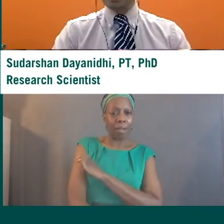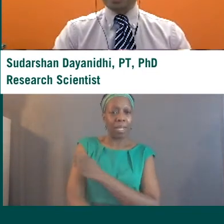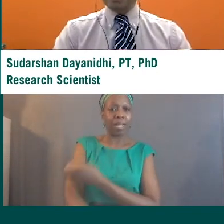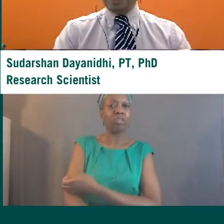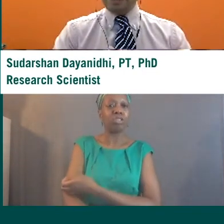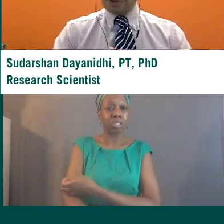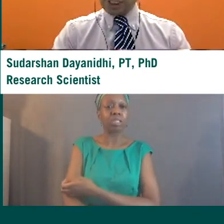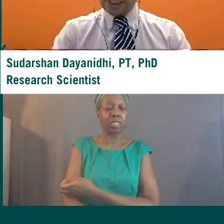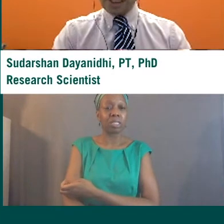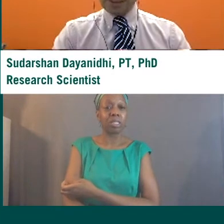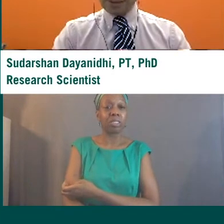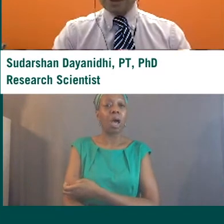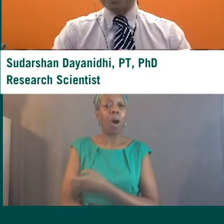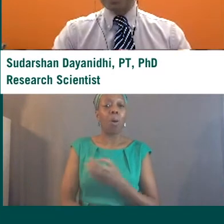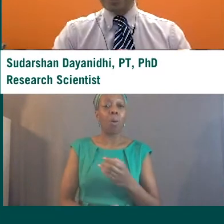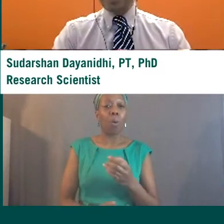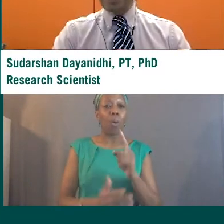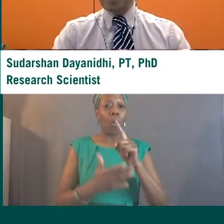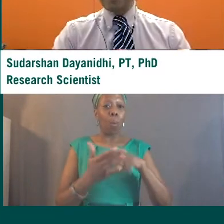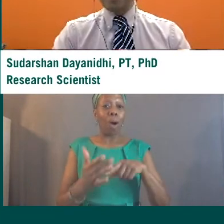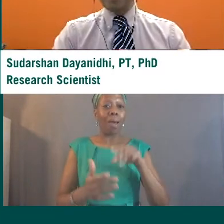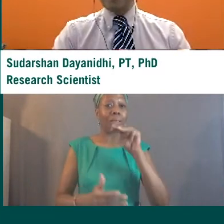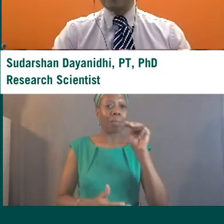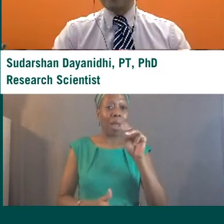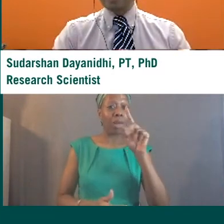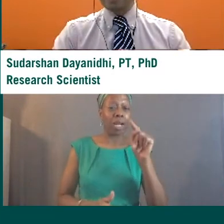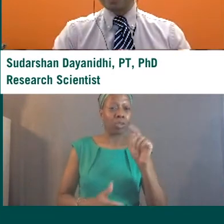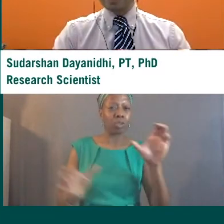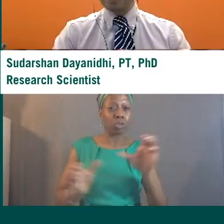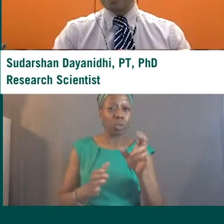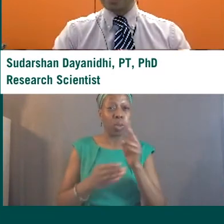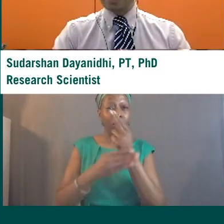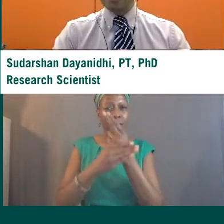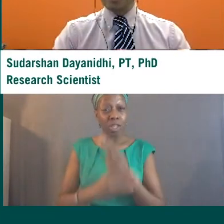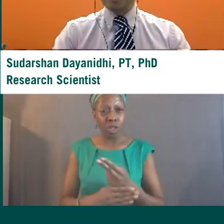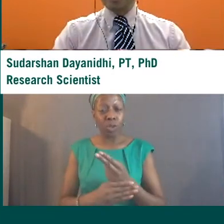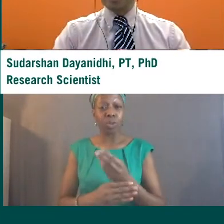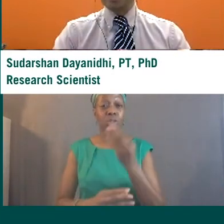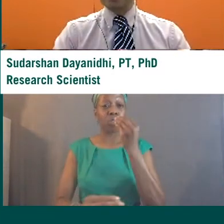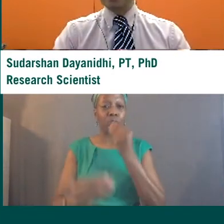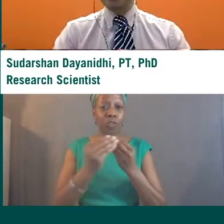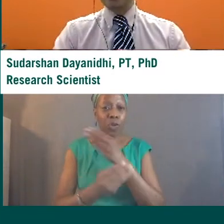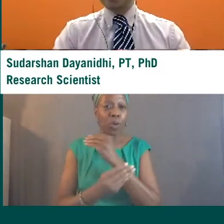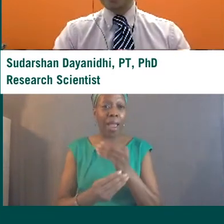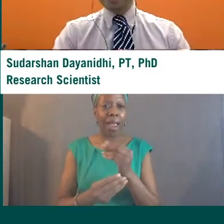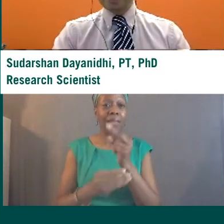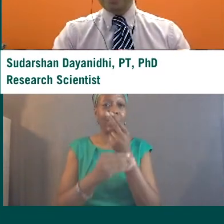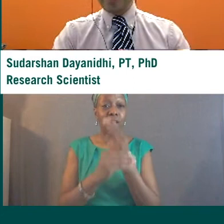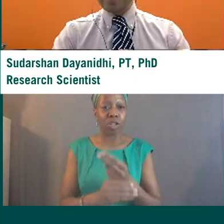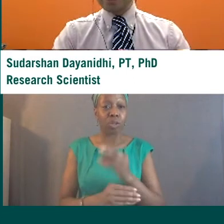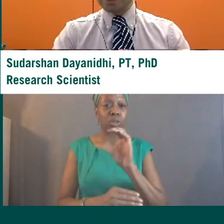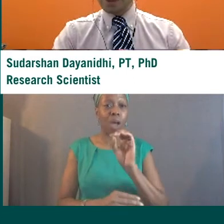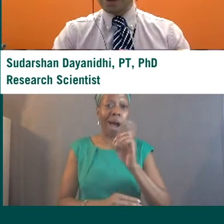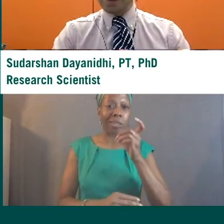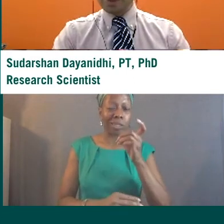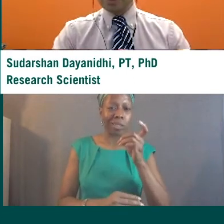get rid of those satellite cells. And then we try to see how that changes the way they respond.